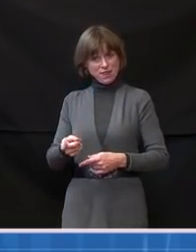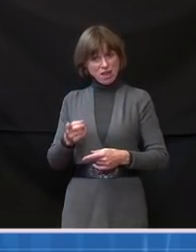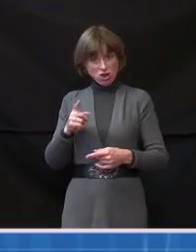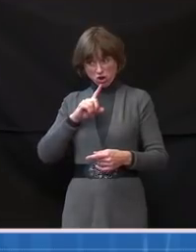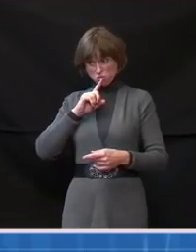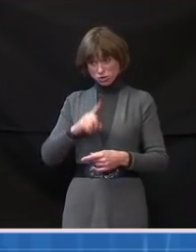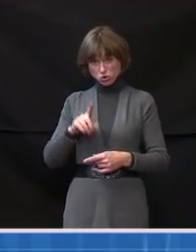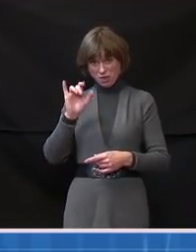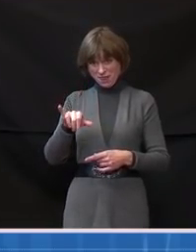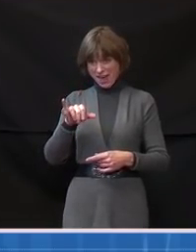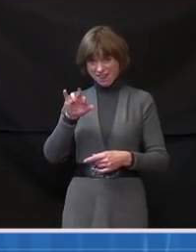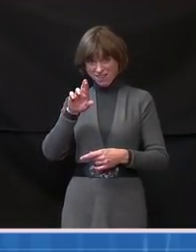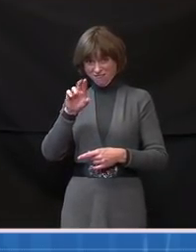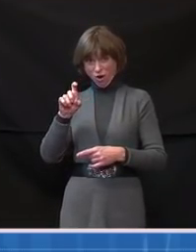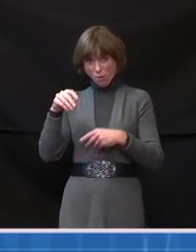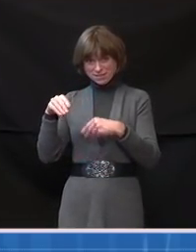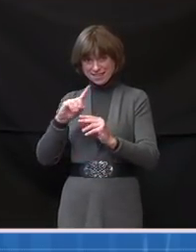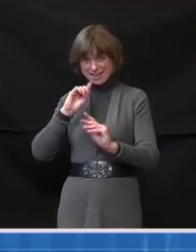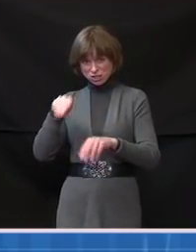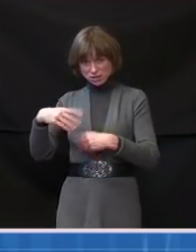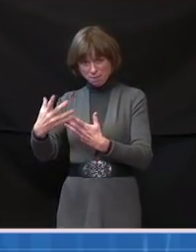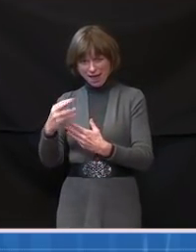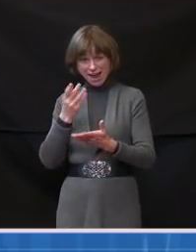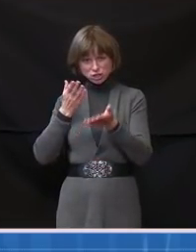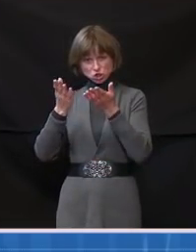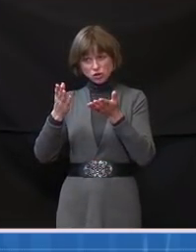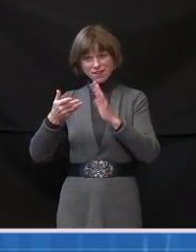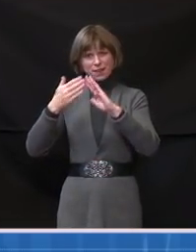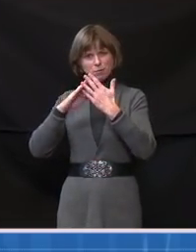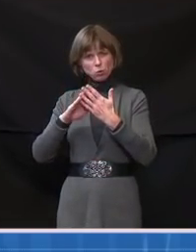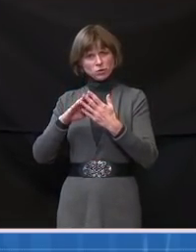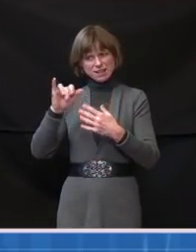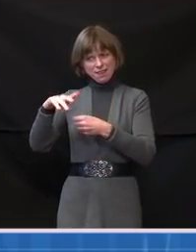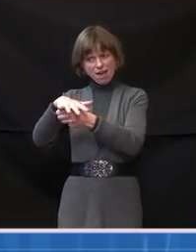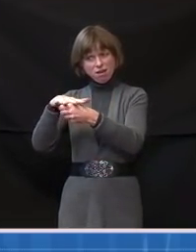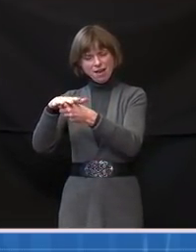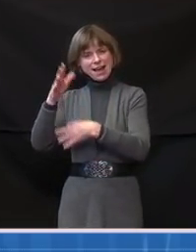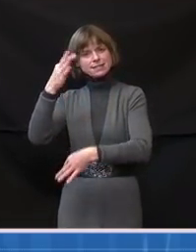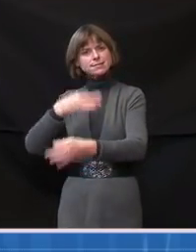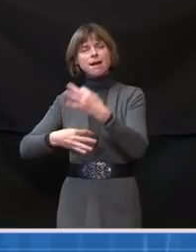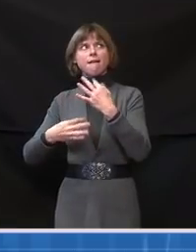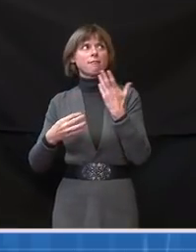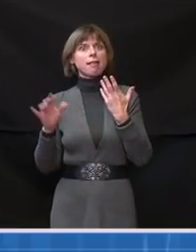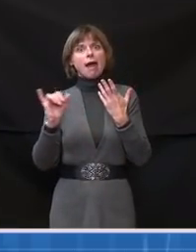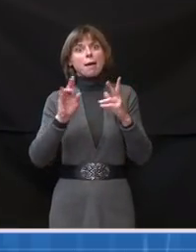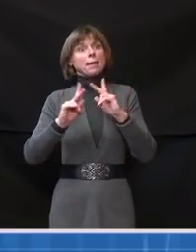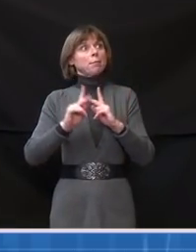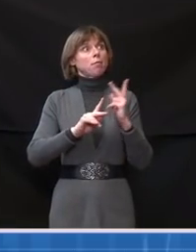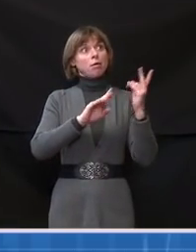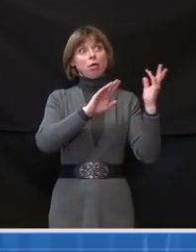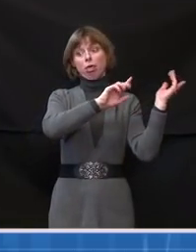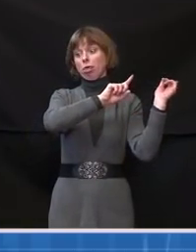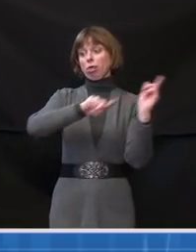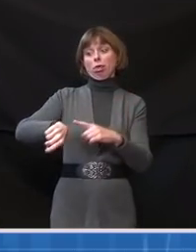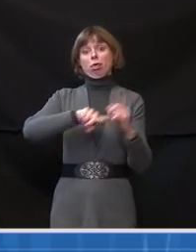are supplying and serving the communities where they are, rather than having, you know, folks from other places coming in and making appointments?